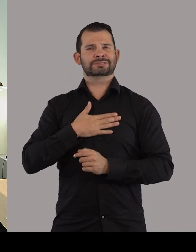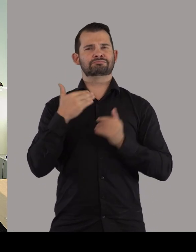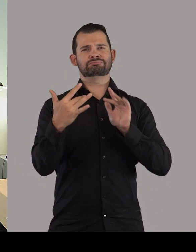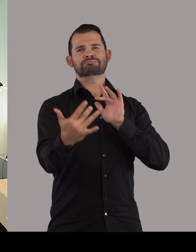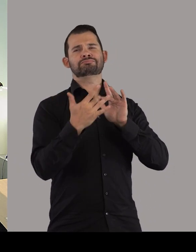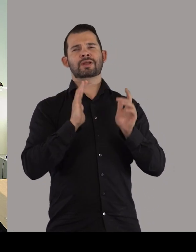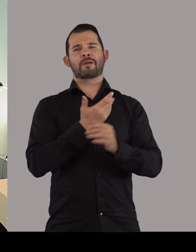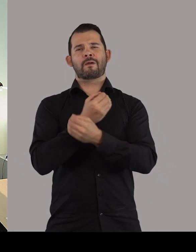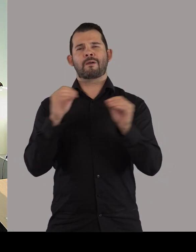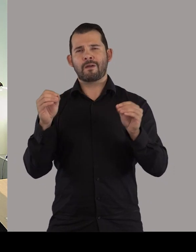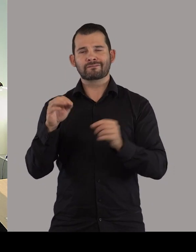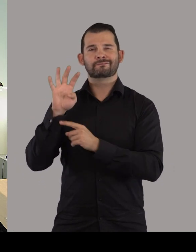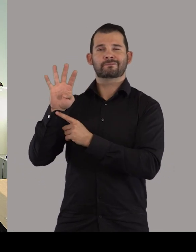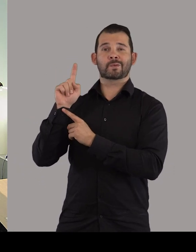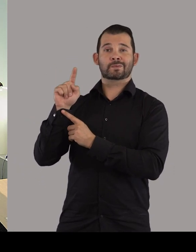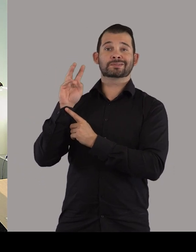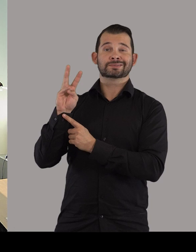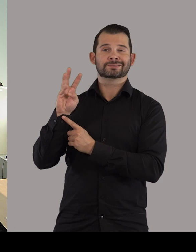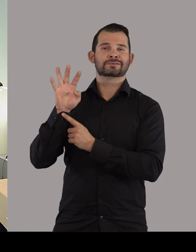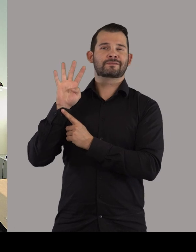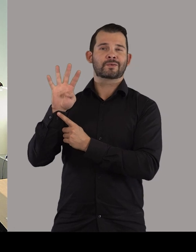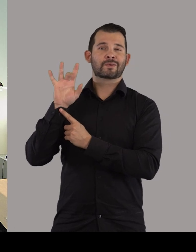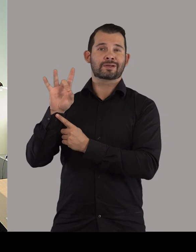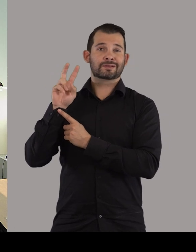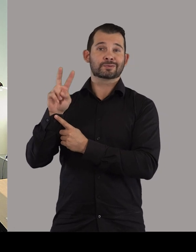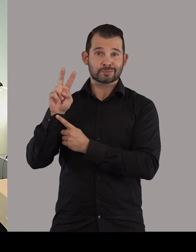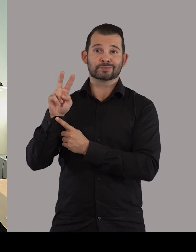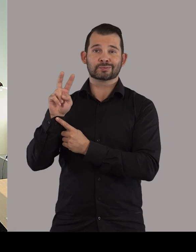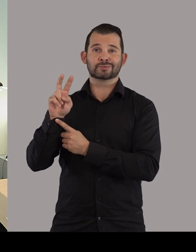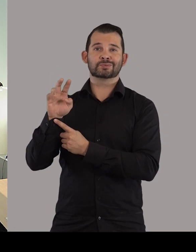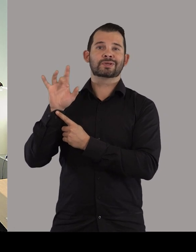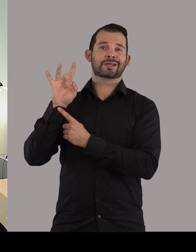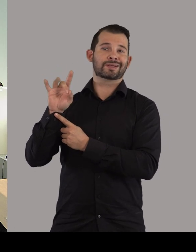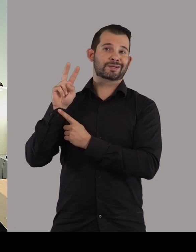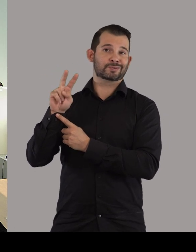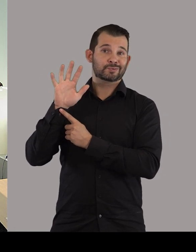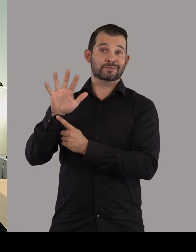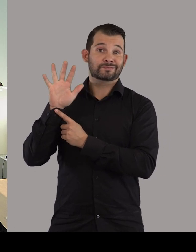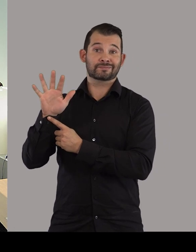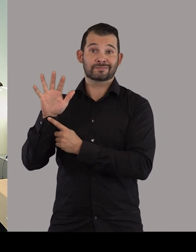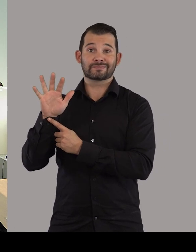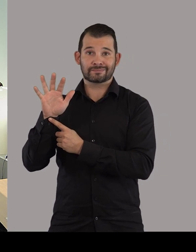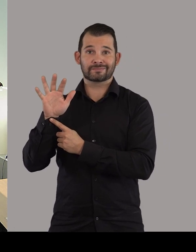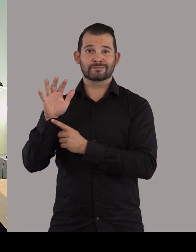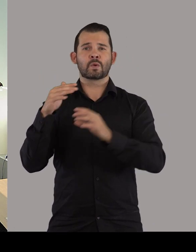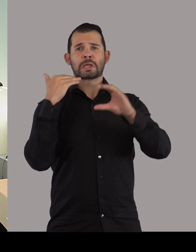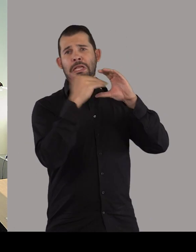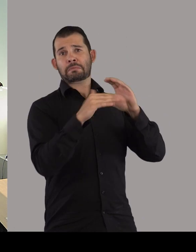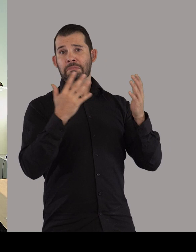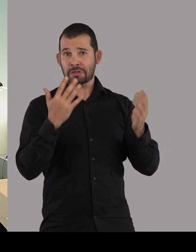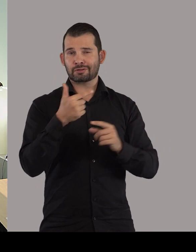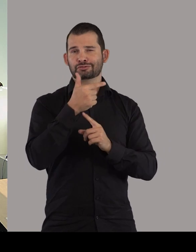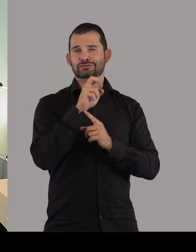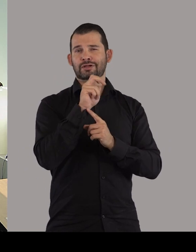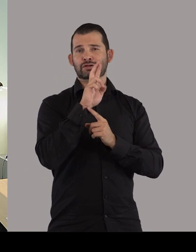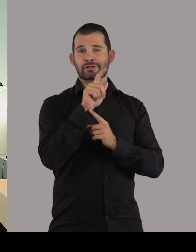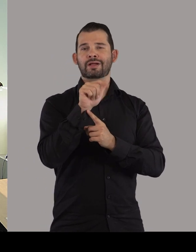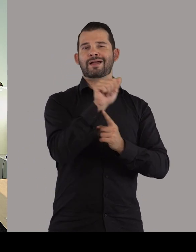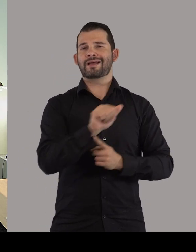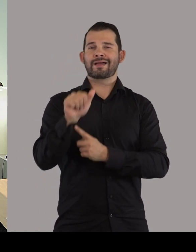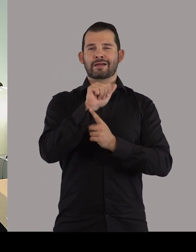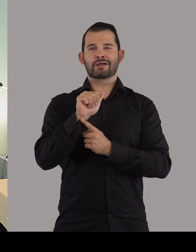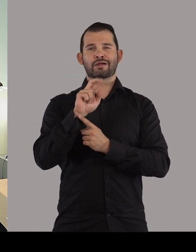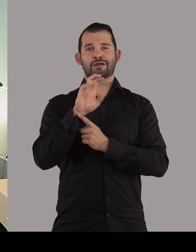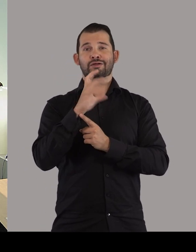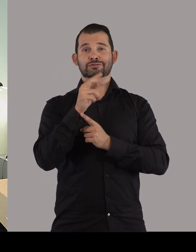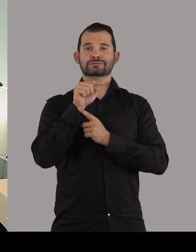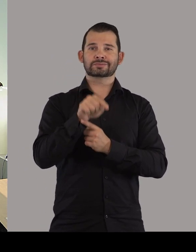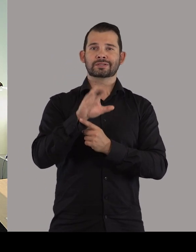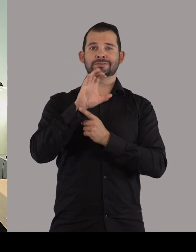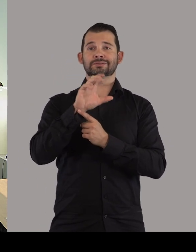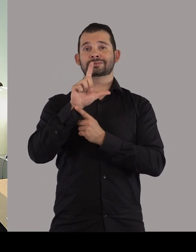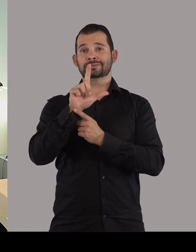416-482-8255, or by email to general@arch.clcj.ca,